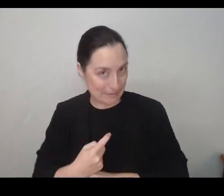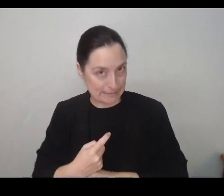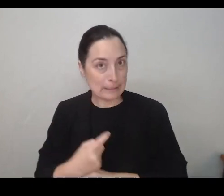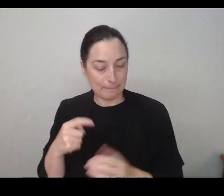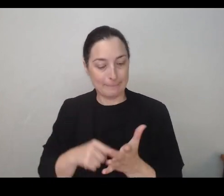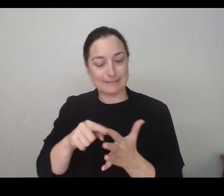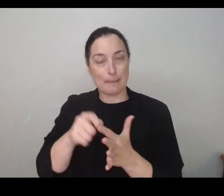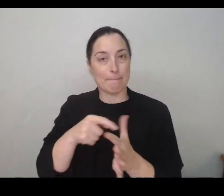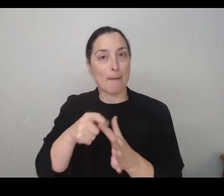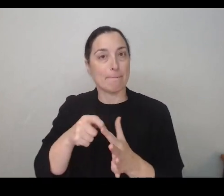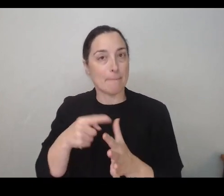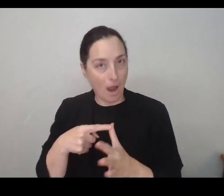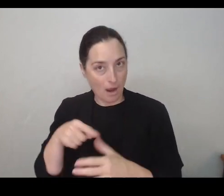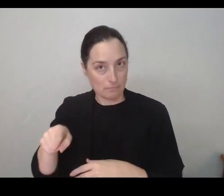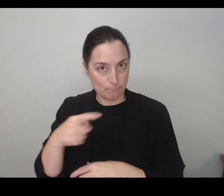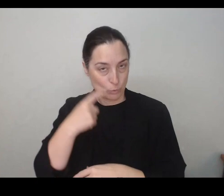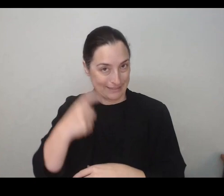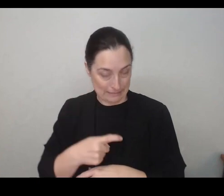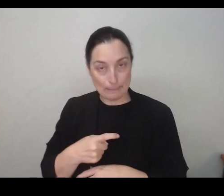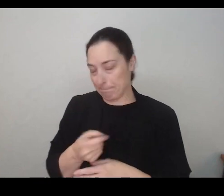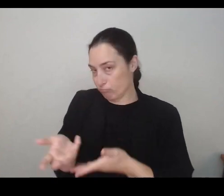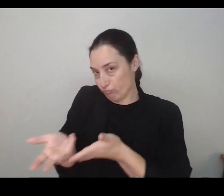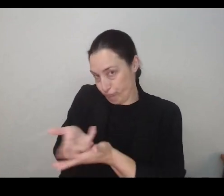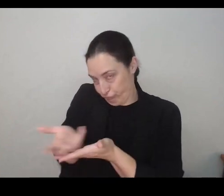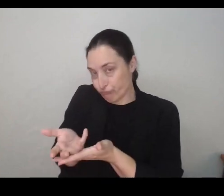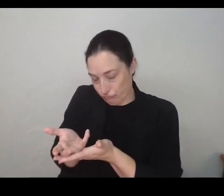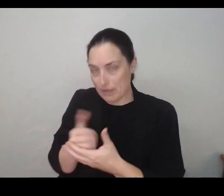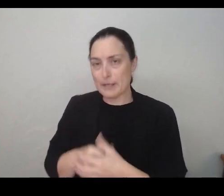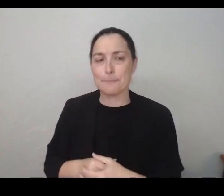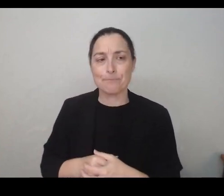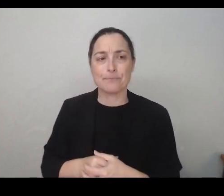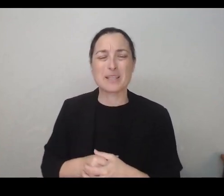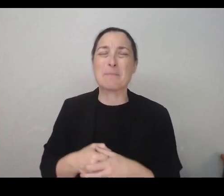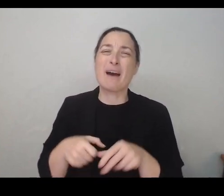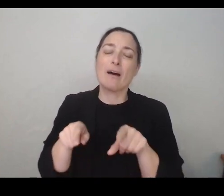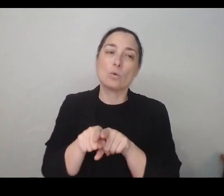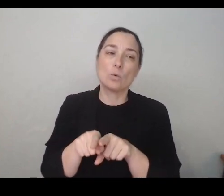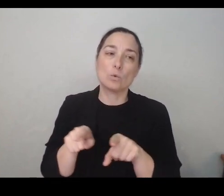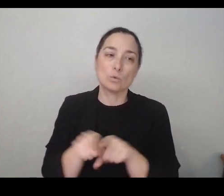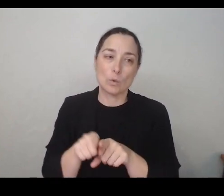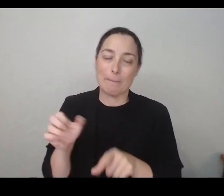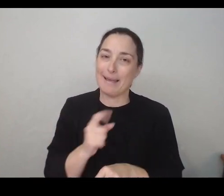But also, I have to say like to precise one thing, Miriama knows the situation pretty well,